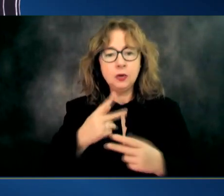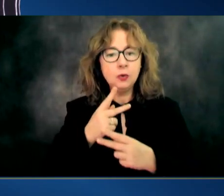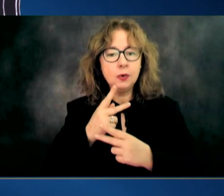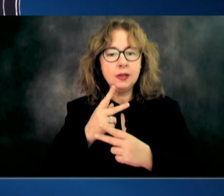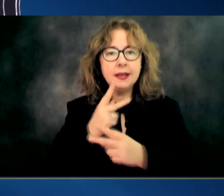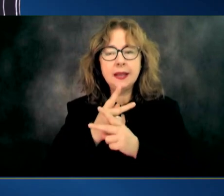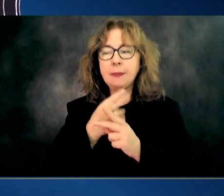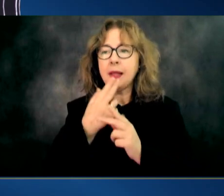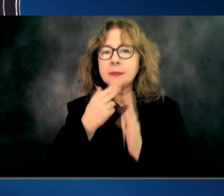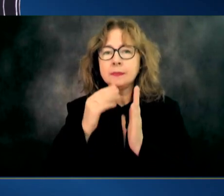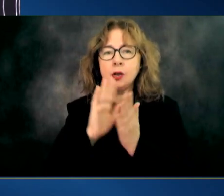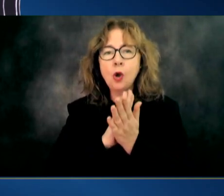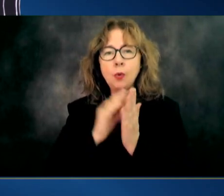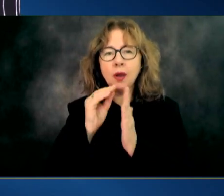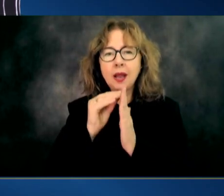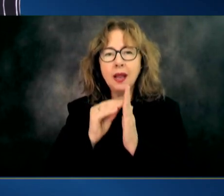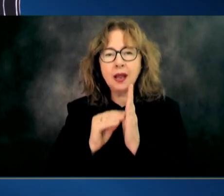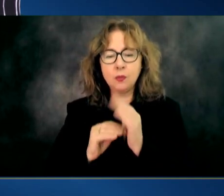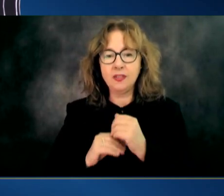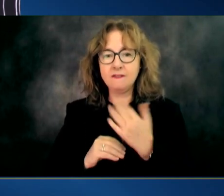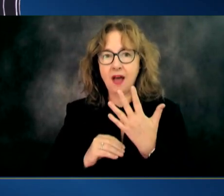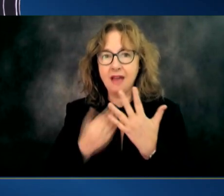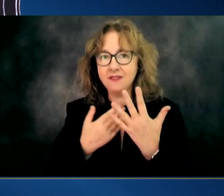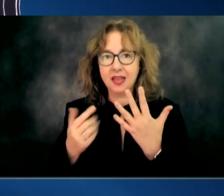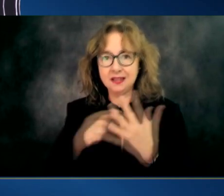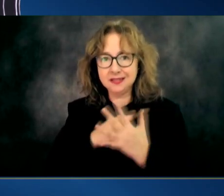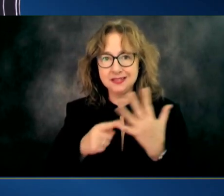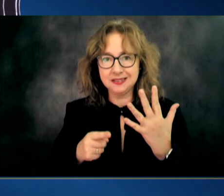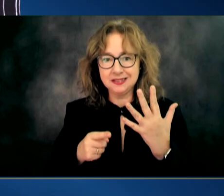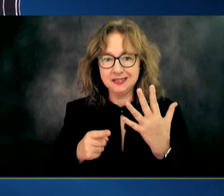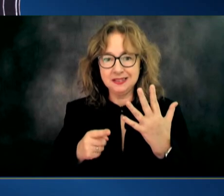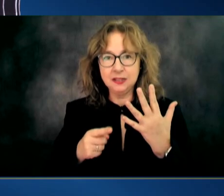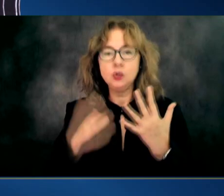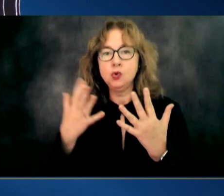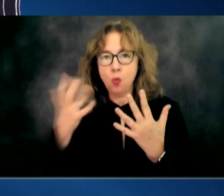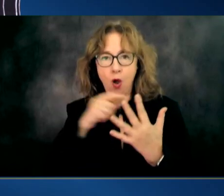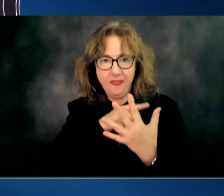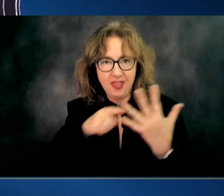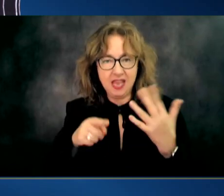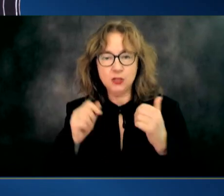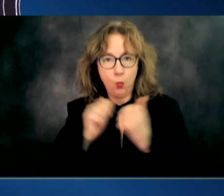with five things in it. And you always want these five things on you. And that is,